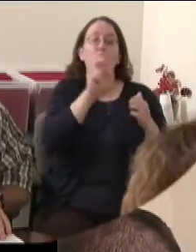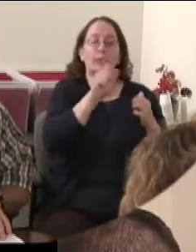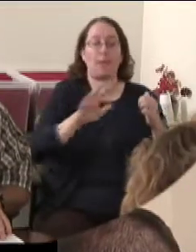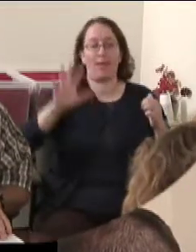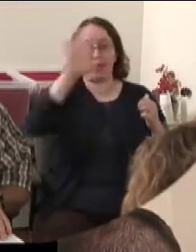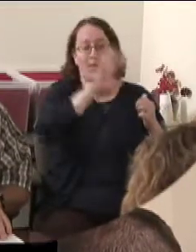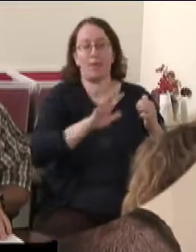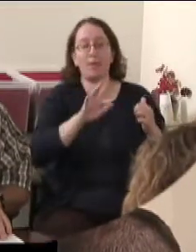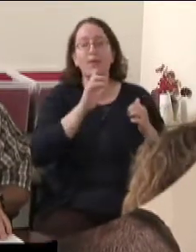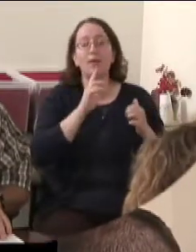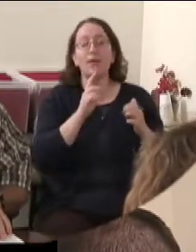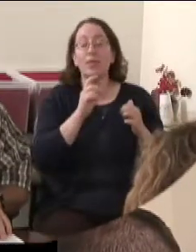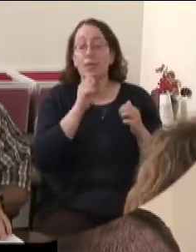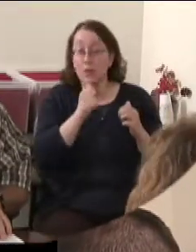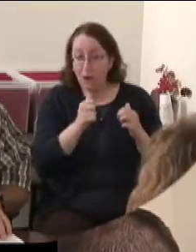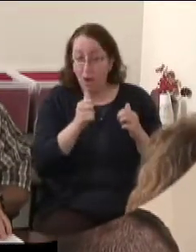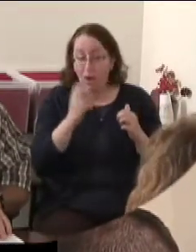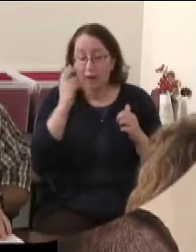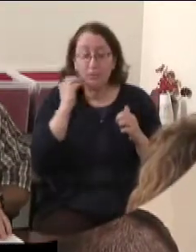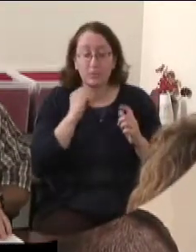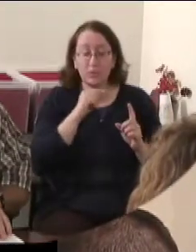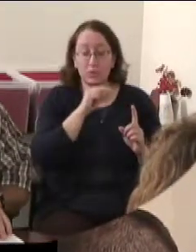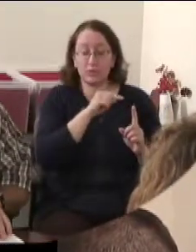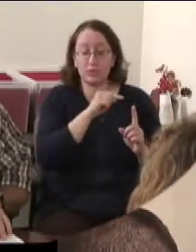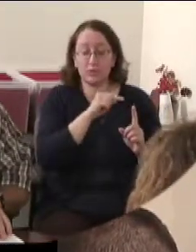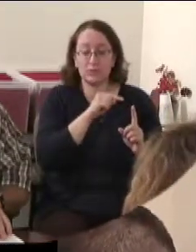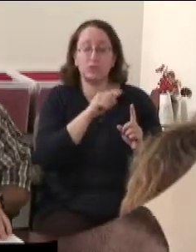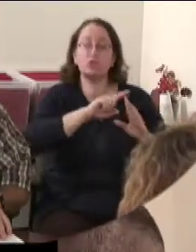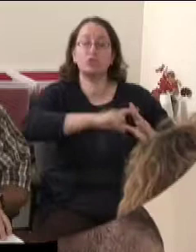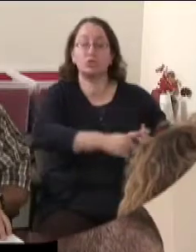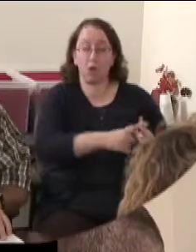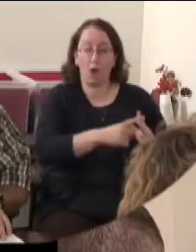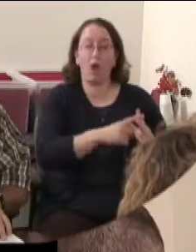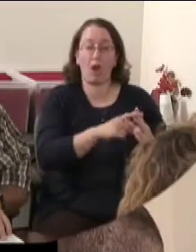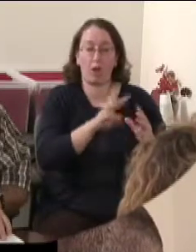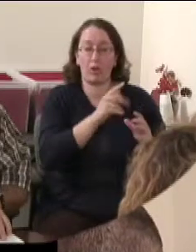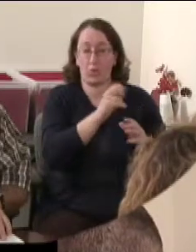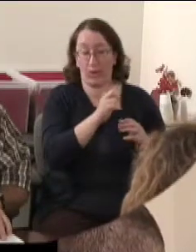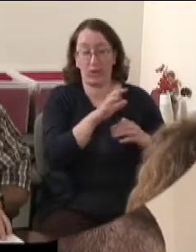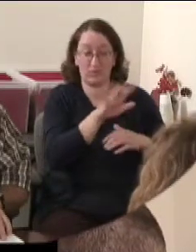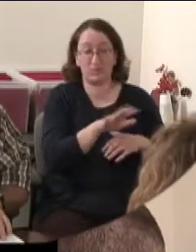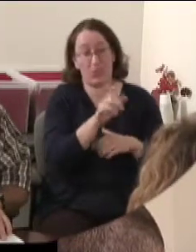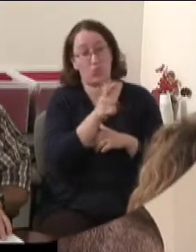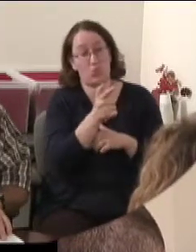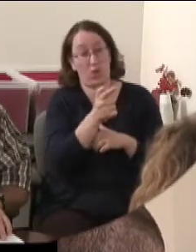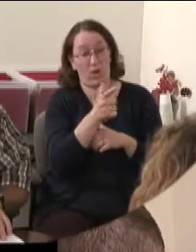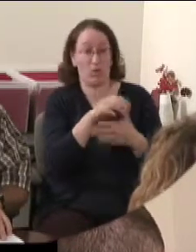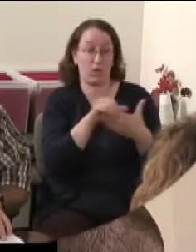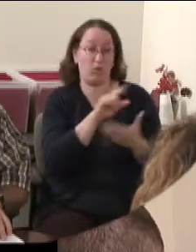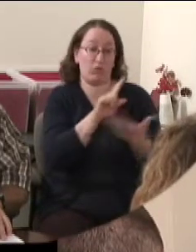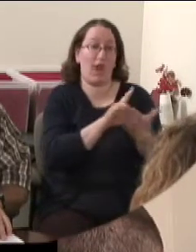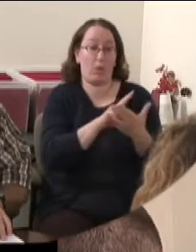the inexperienced starting wage was almost 21 dollars per hour.